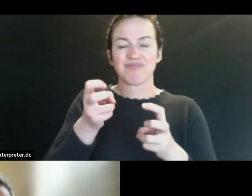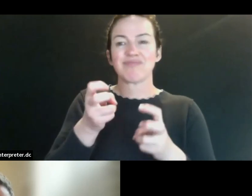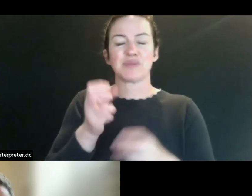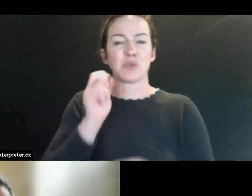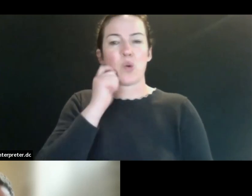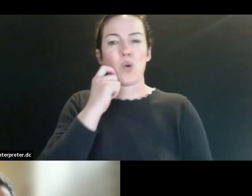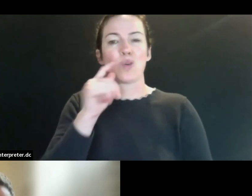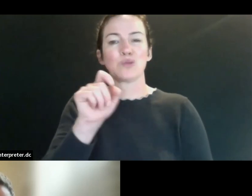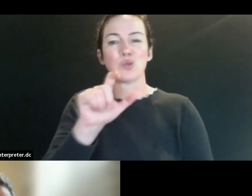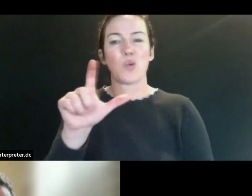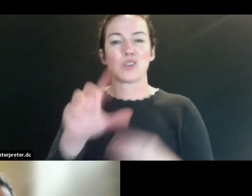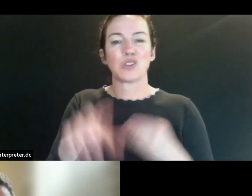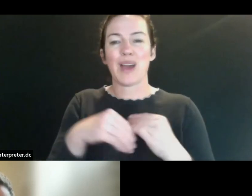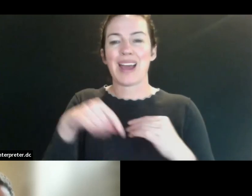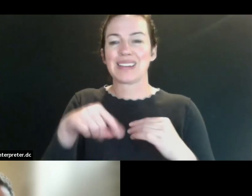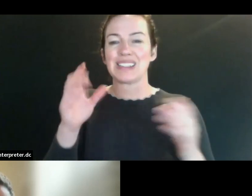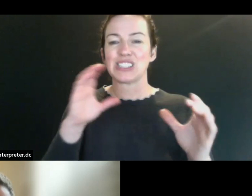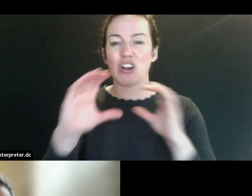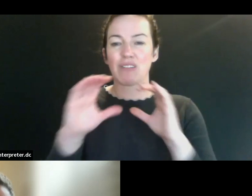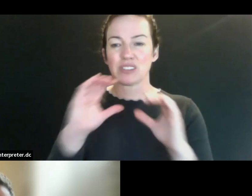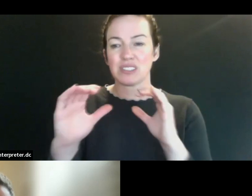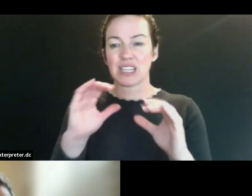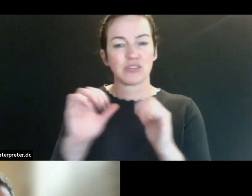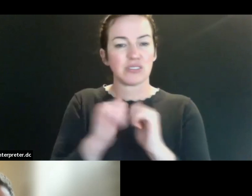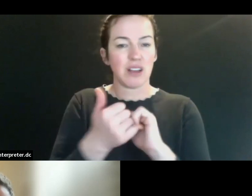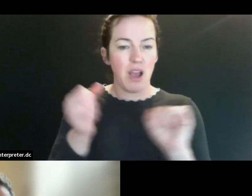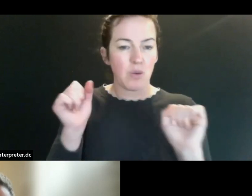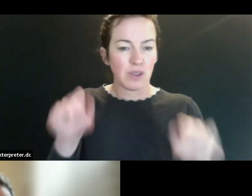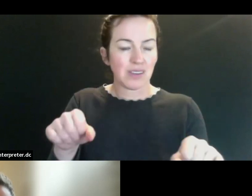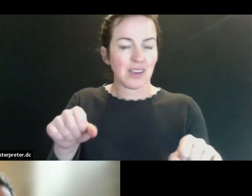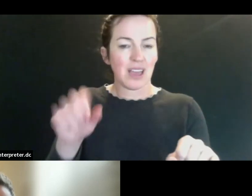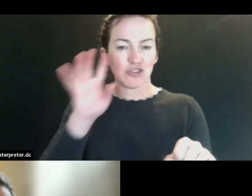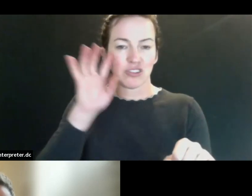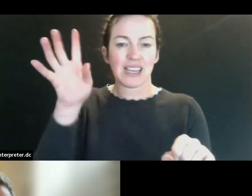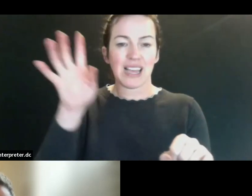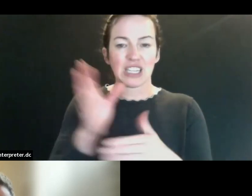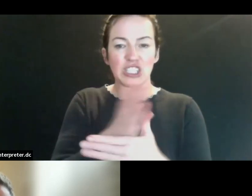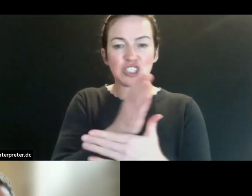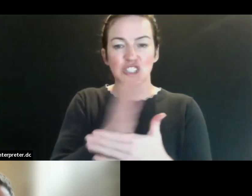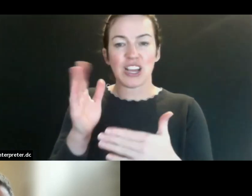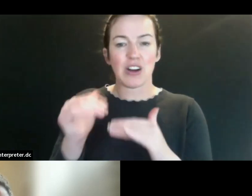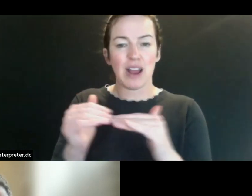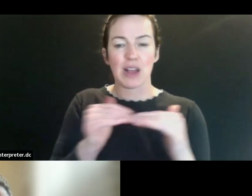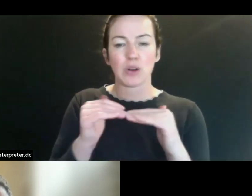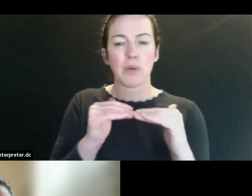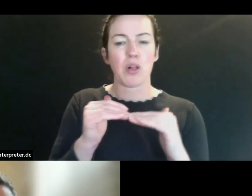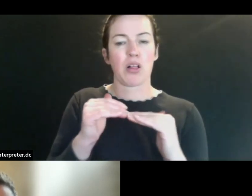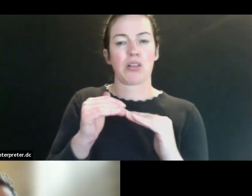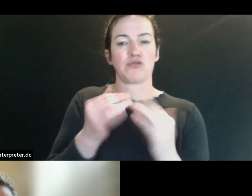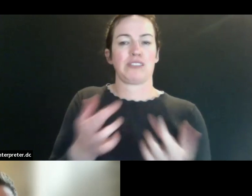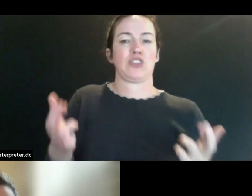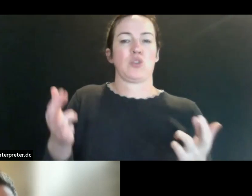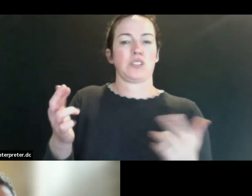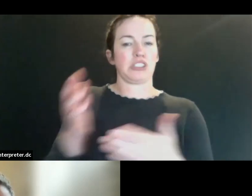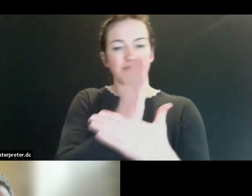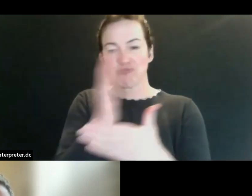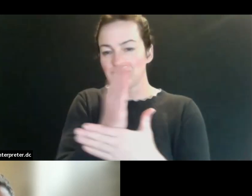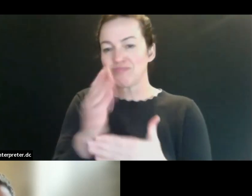this conversation of how we can create and share equitable resources and tools and ideas.